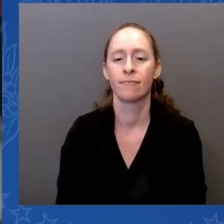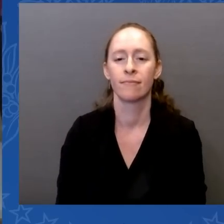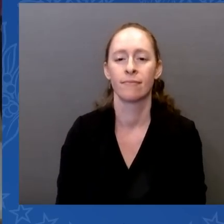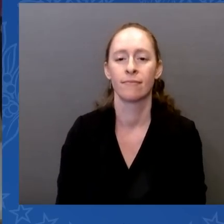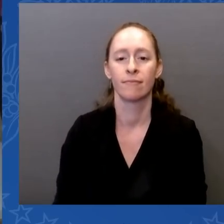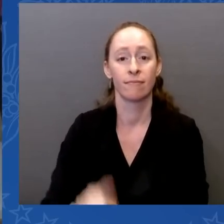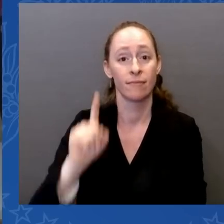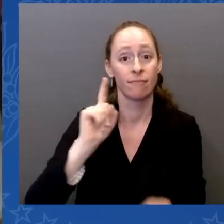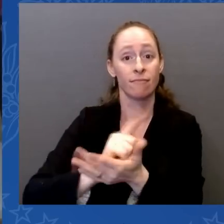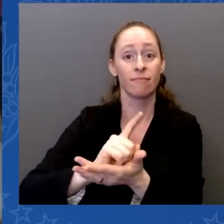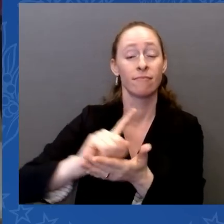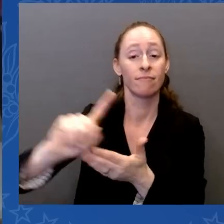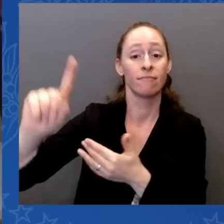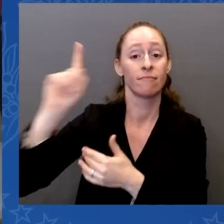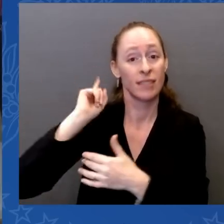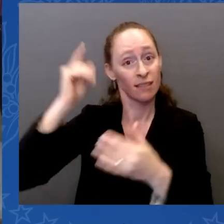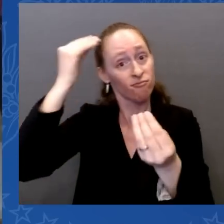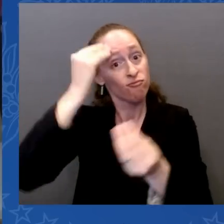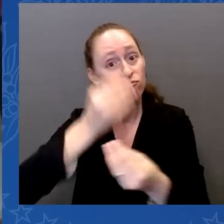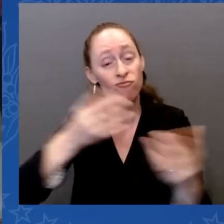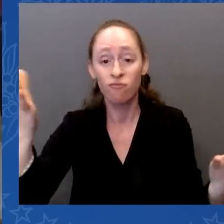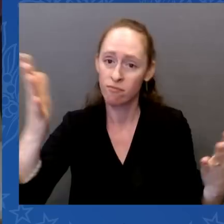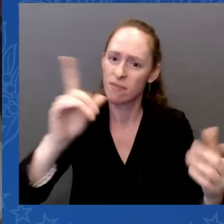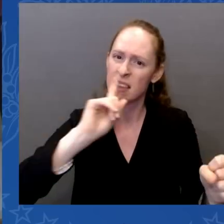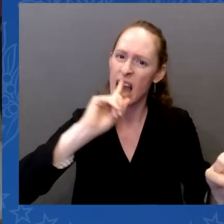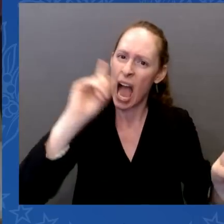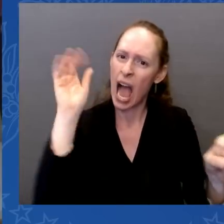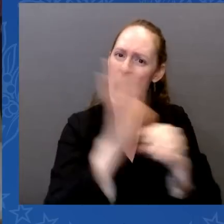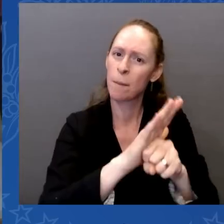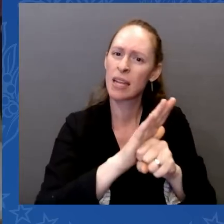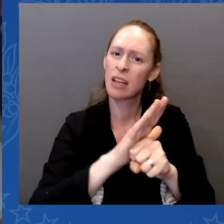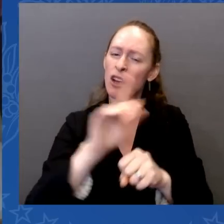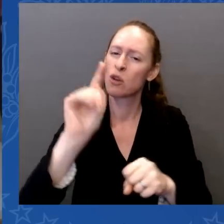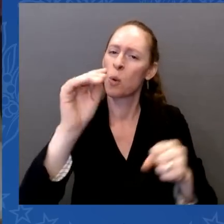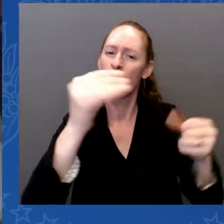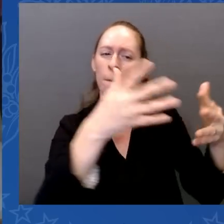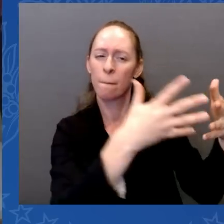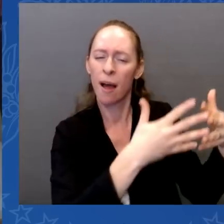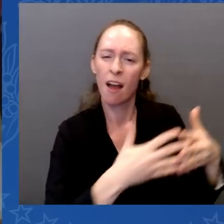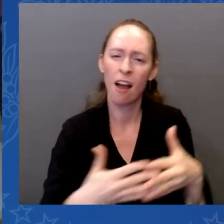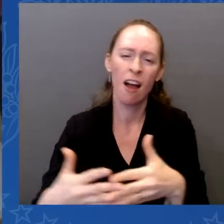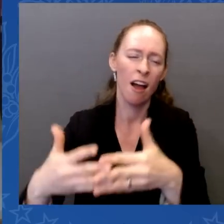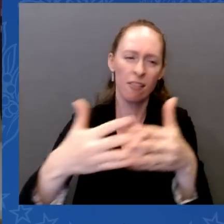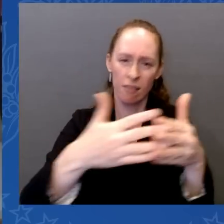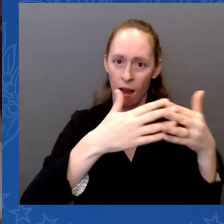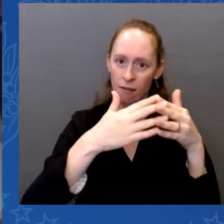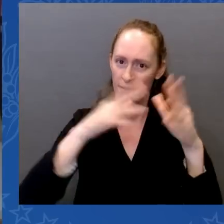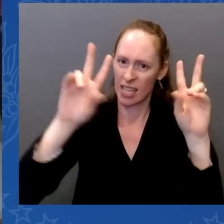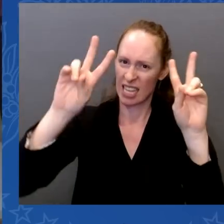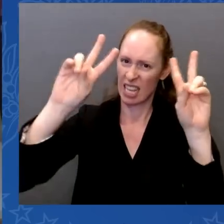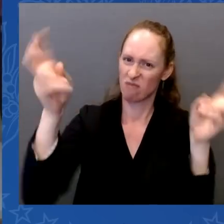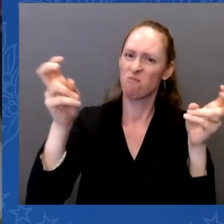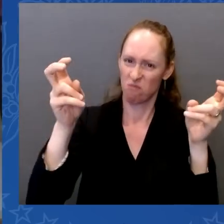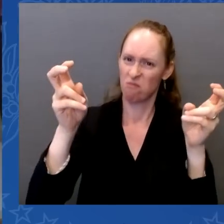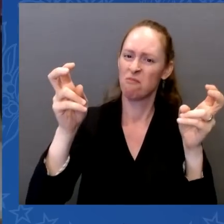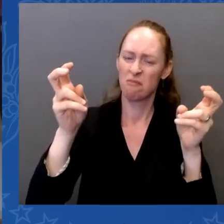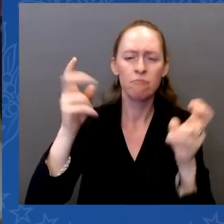It's a thin set of policy goals with little or no detail that Republicans say they'll pursue if they regain control of the Congress.